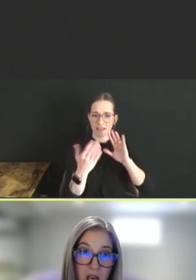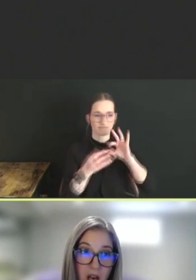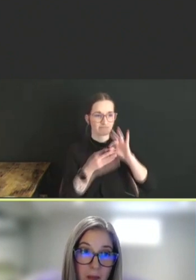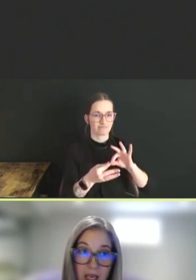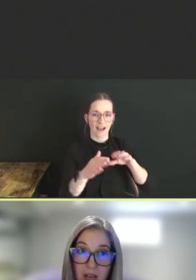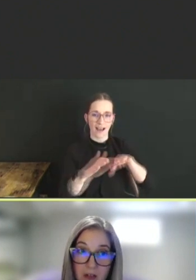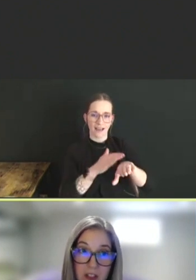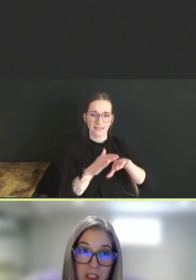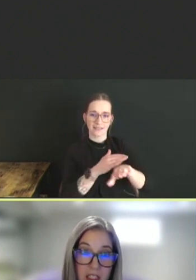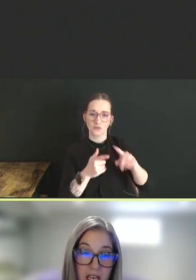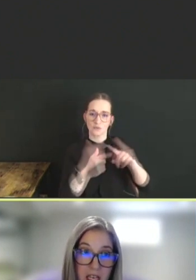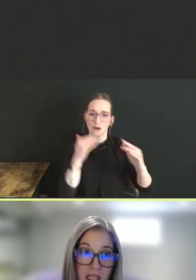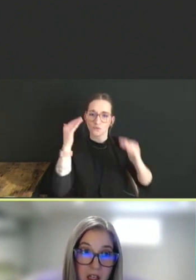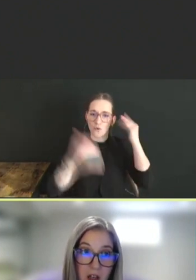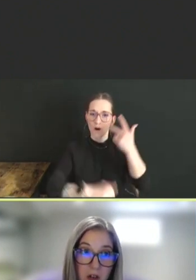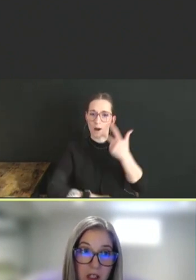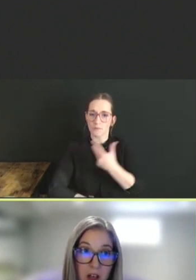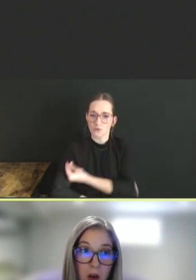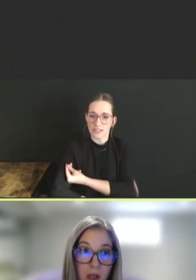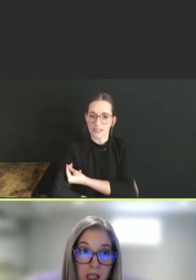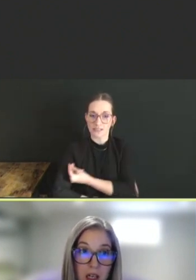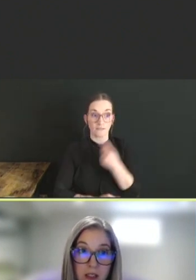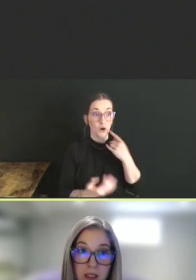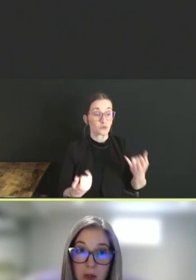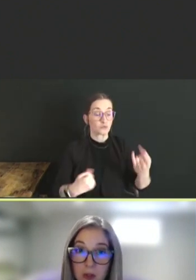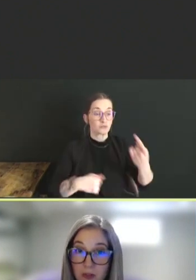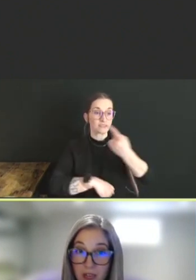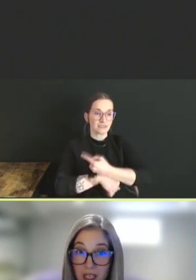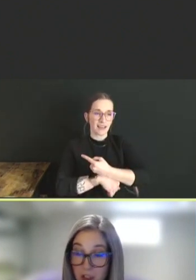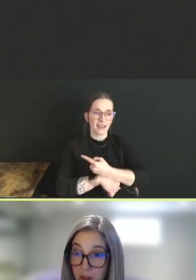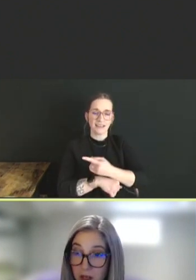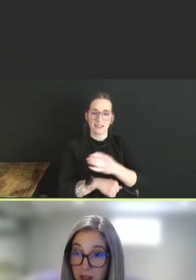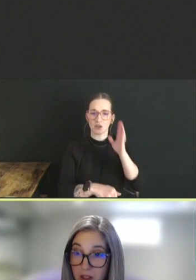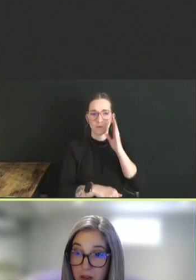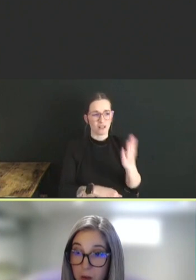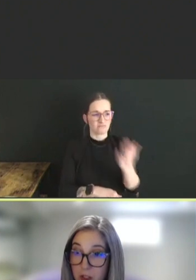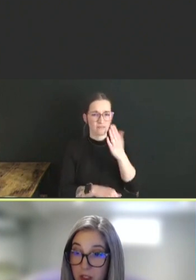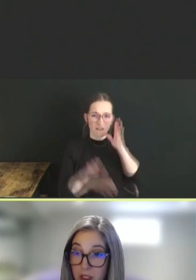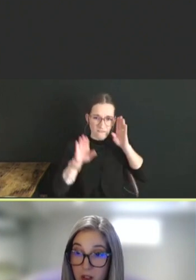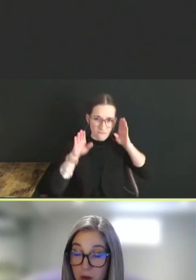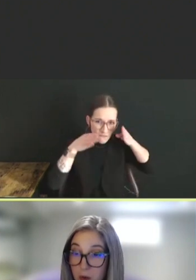Again, for today, really honing in on some of those financial barriers, which include